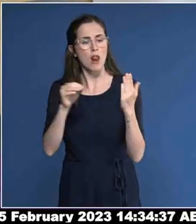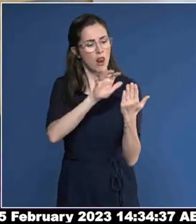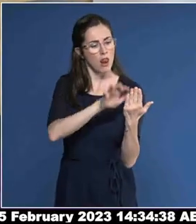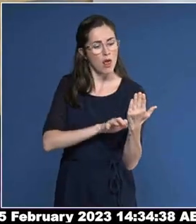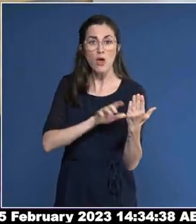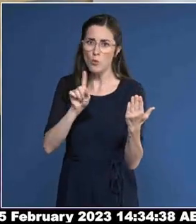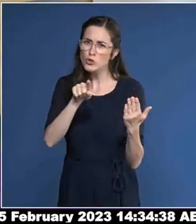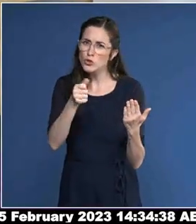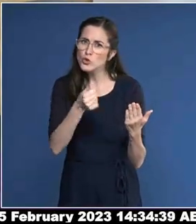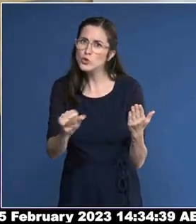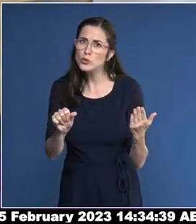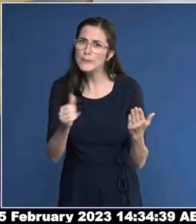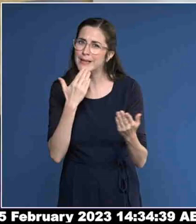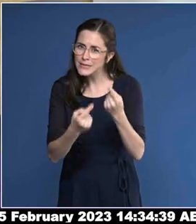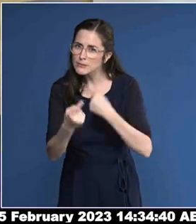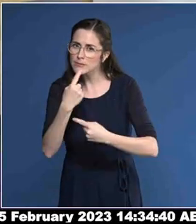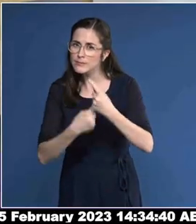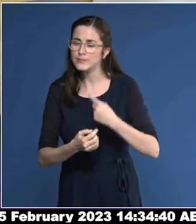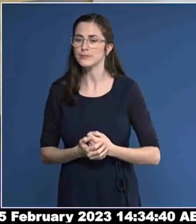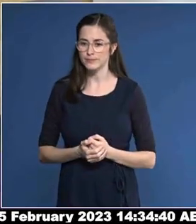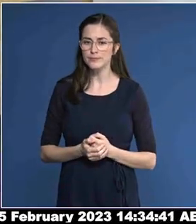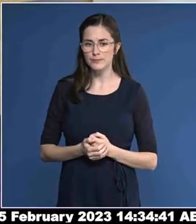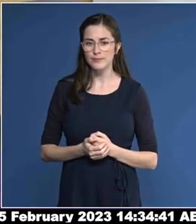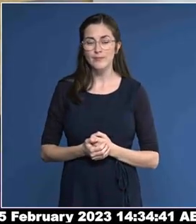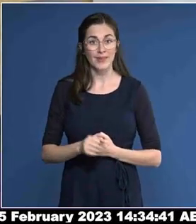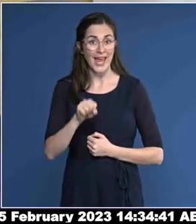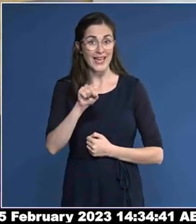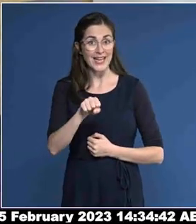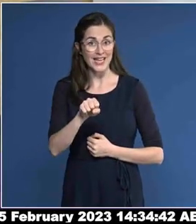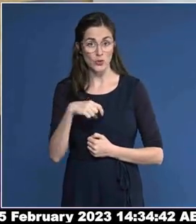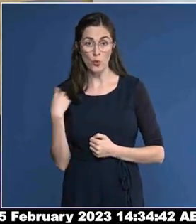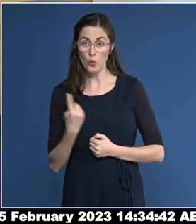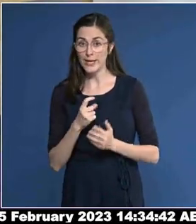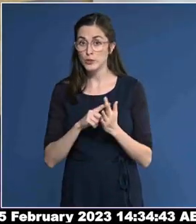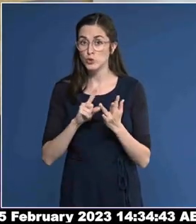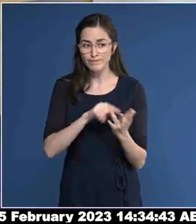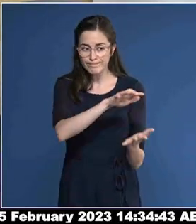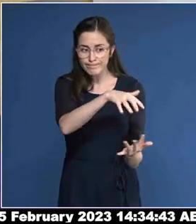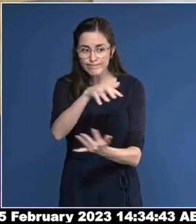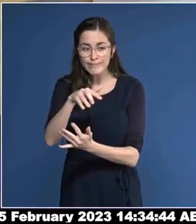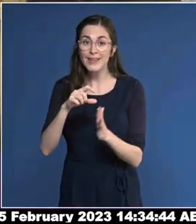I mean, there are elements of what you're speaking about that we collect and then that